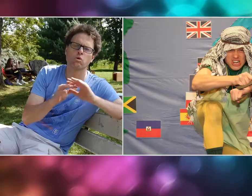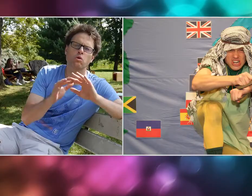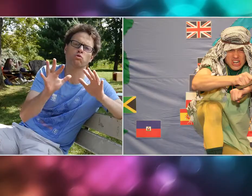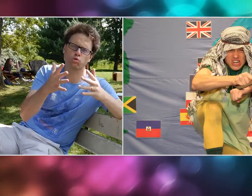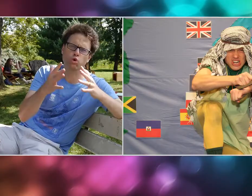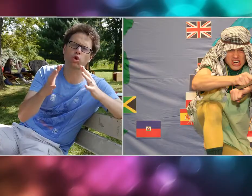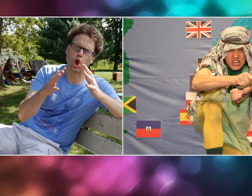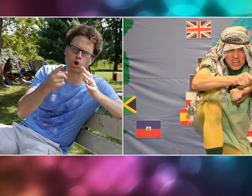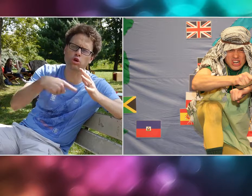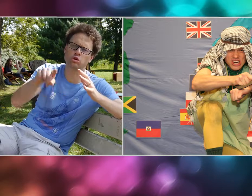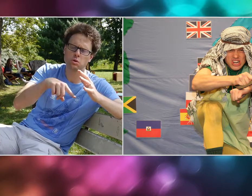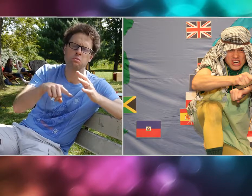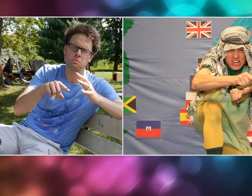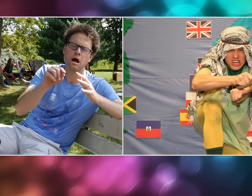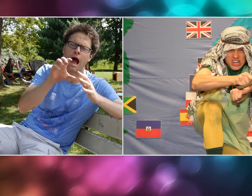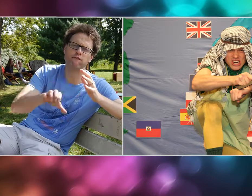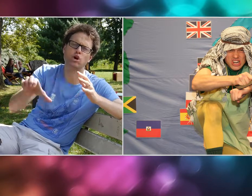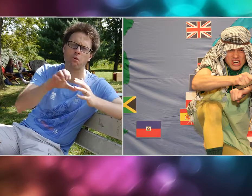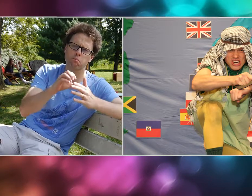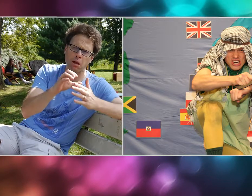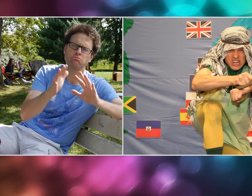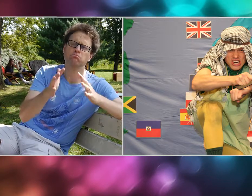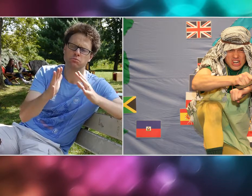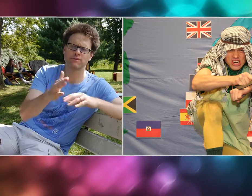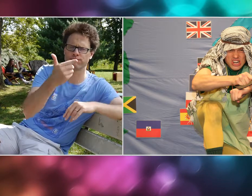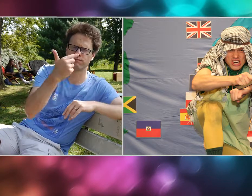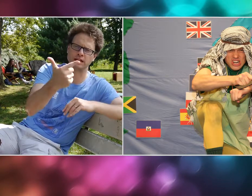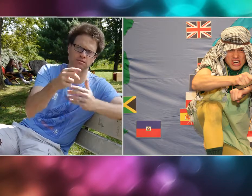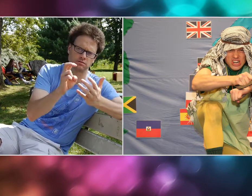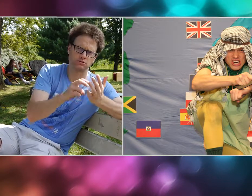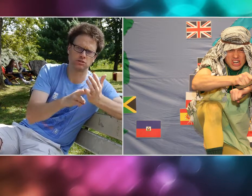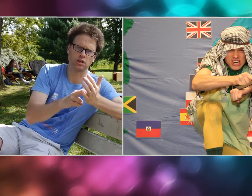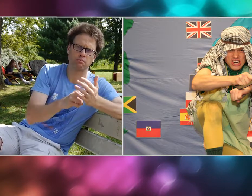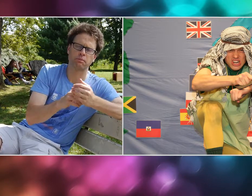I have performed in other European countries about 20 times.